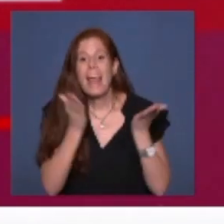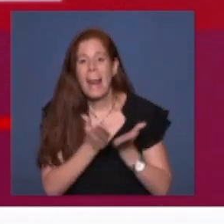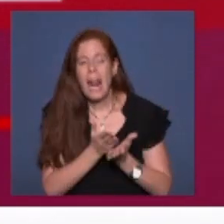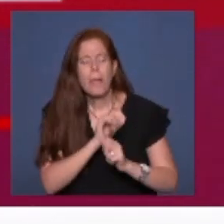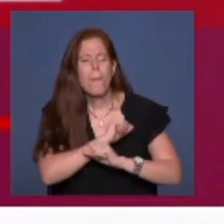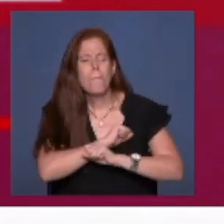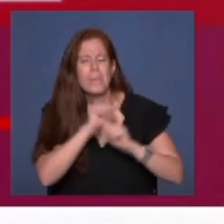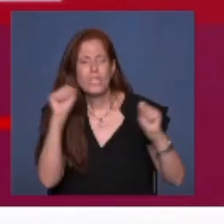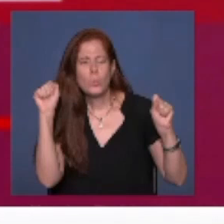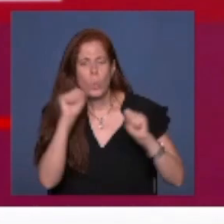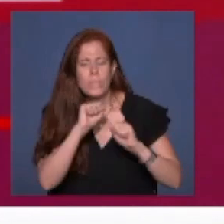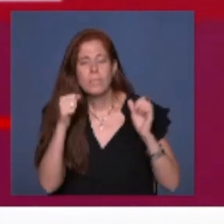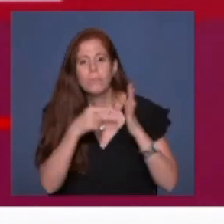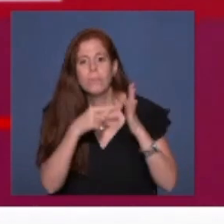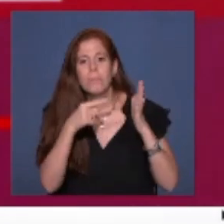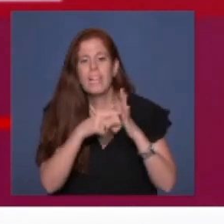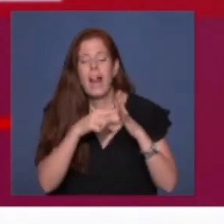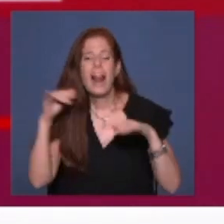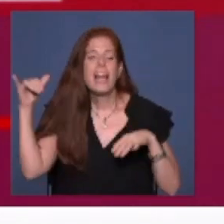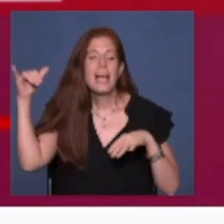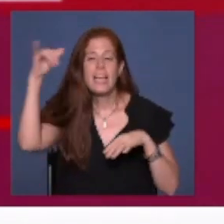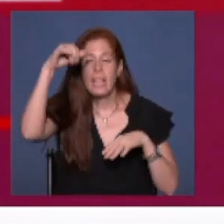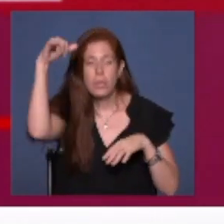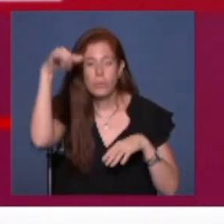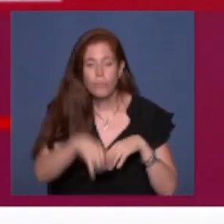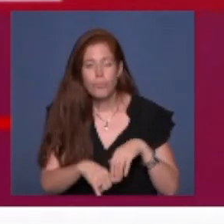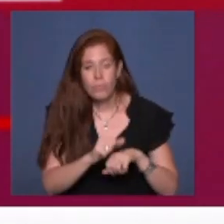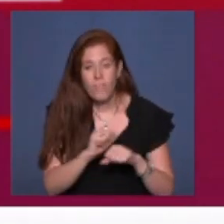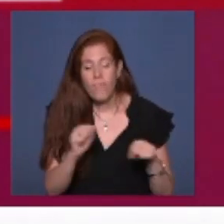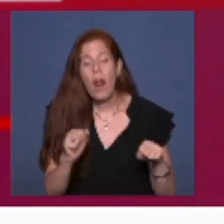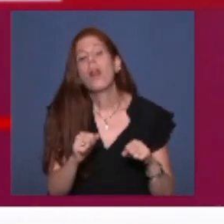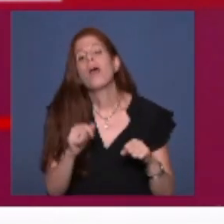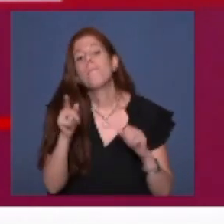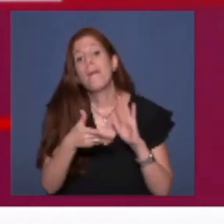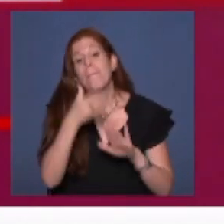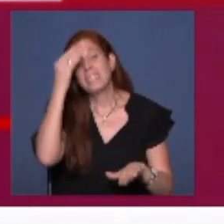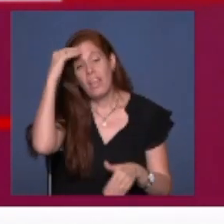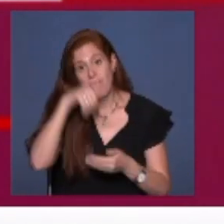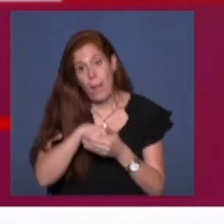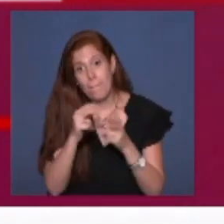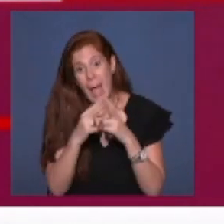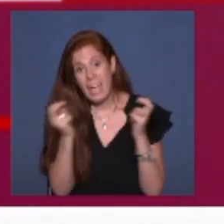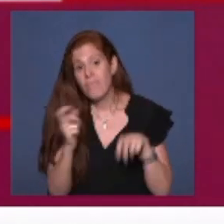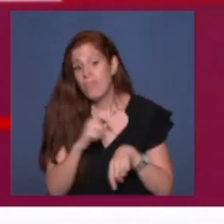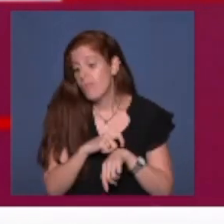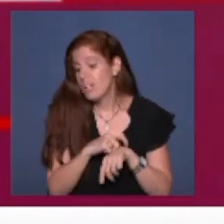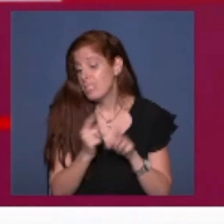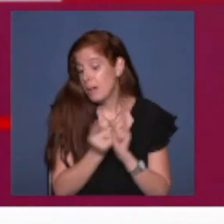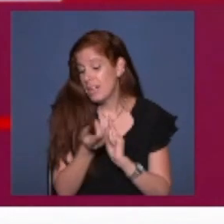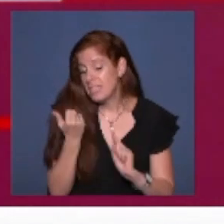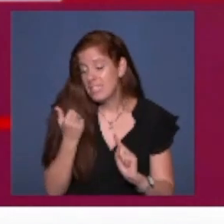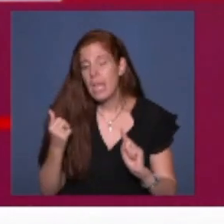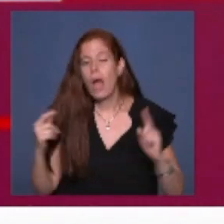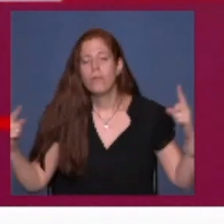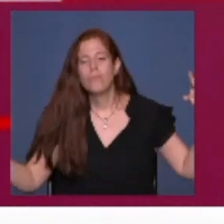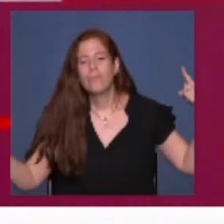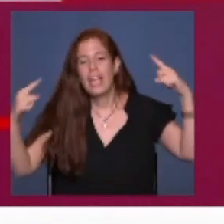into a school, and a short while ago, an ICBM was intercepted over the Red Sea. Our correspondent Nov Reuveni, you're in Eilat tonight,